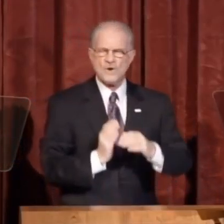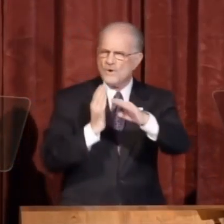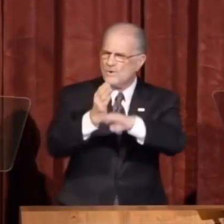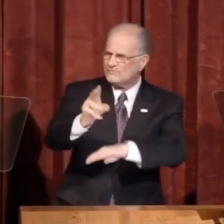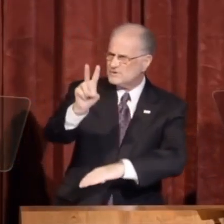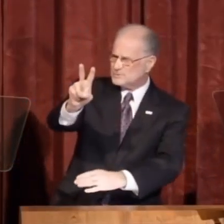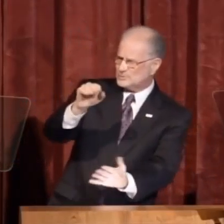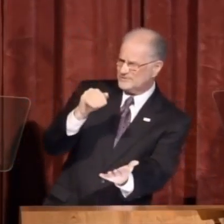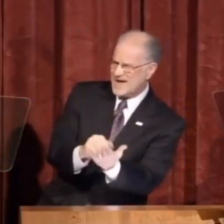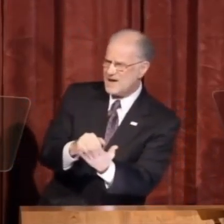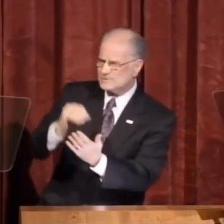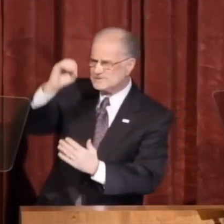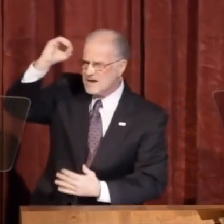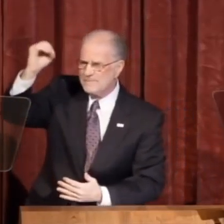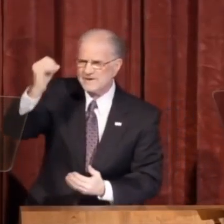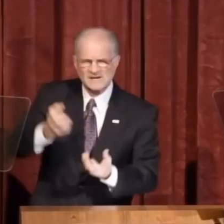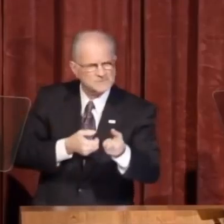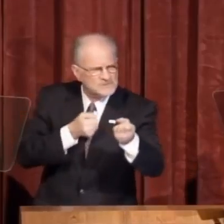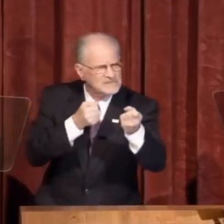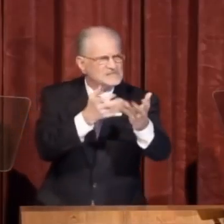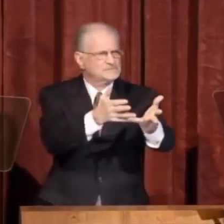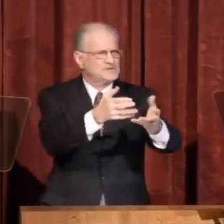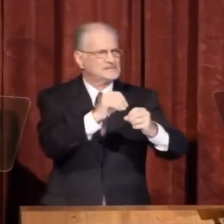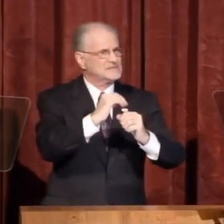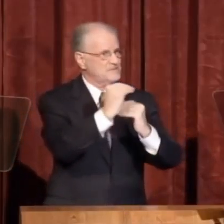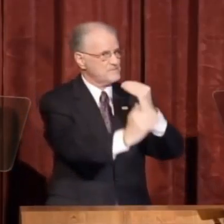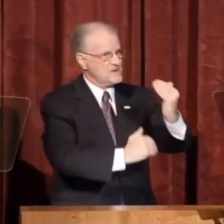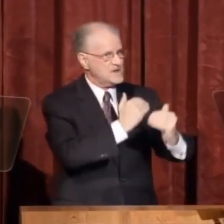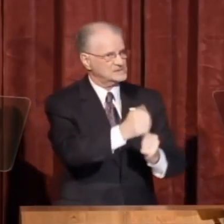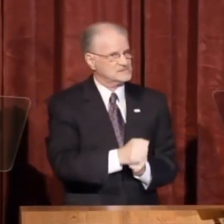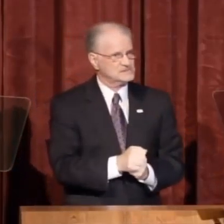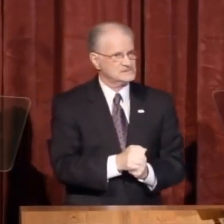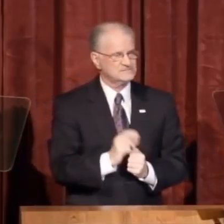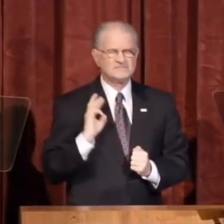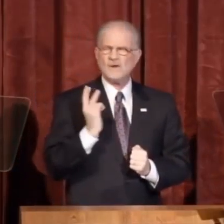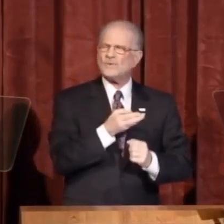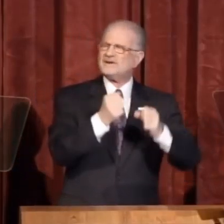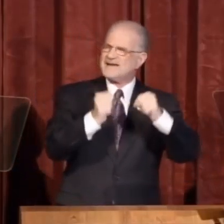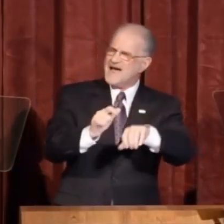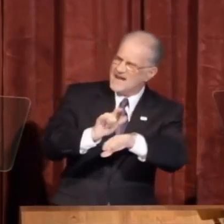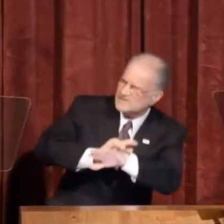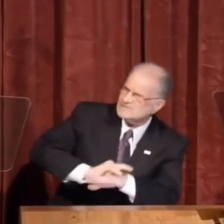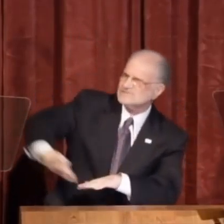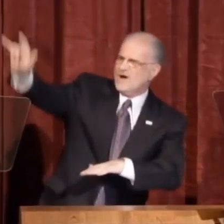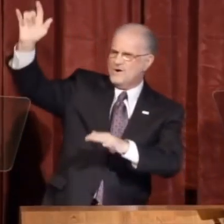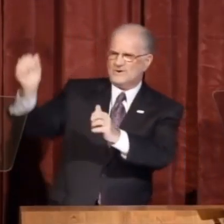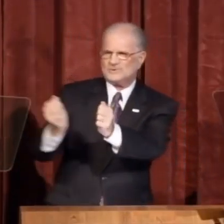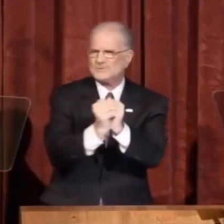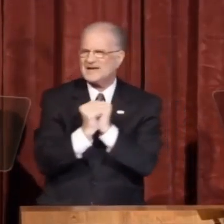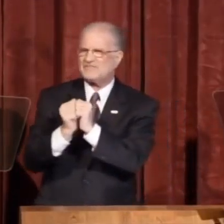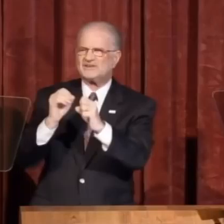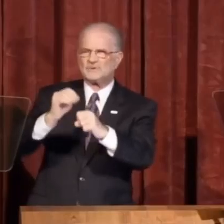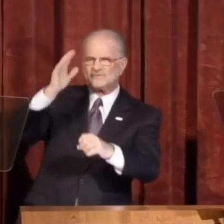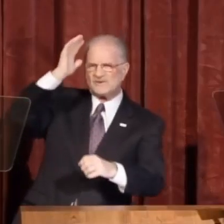Our bilingual communication fosters engaging in the dynamic exchange of ideas.